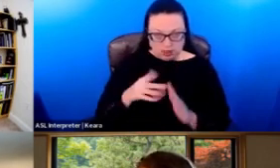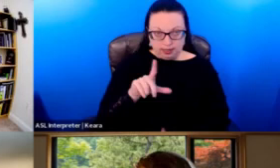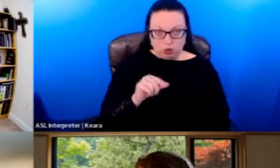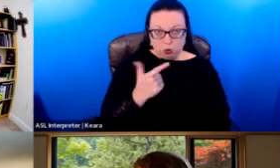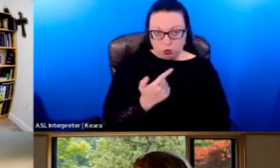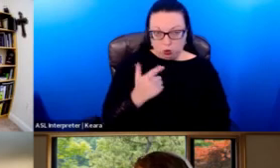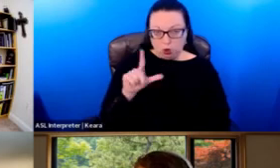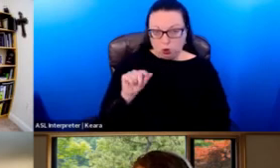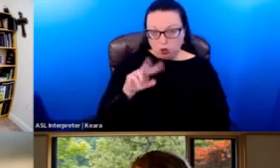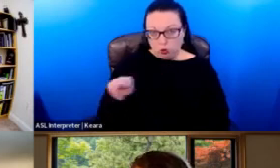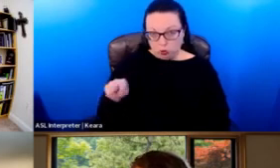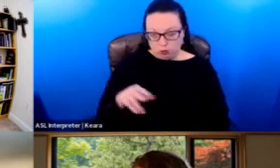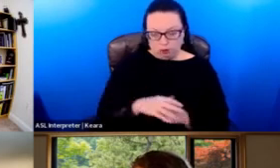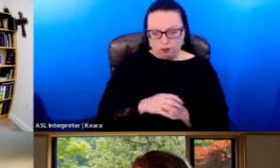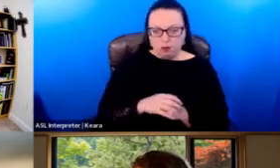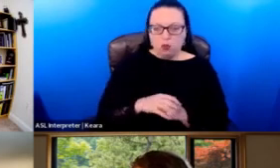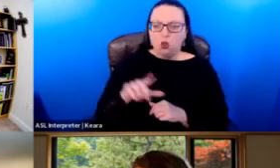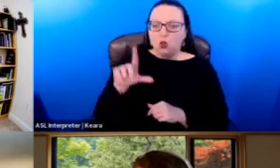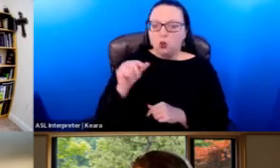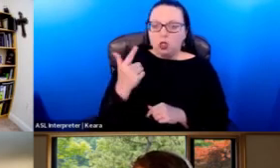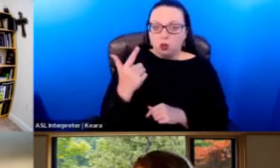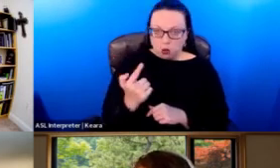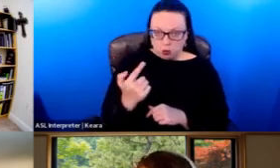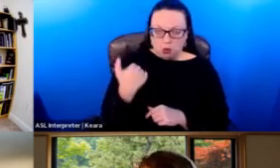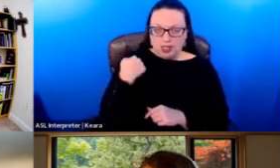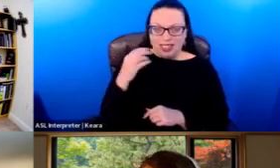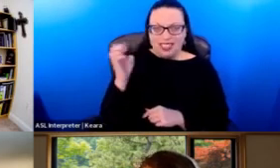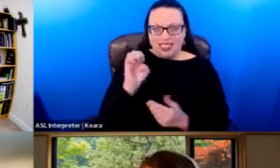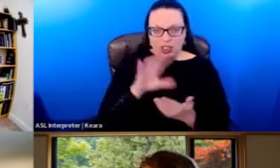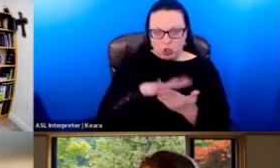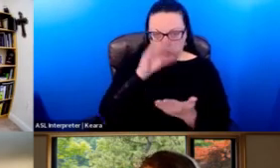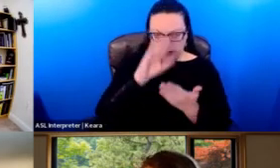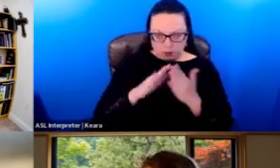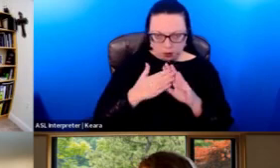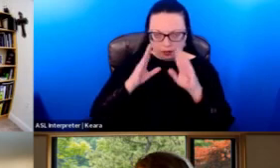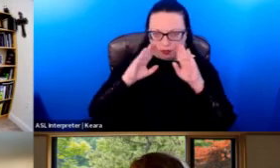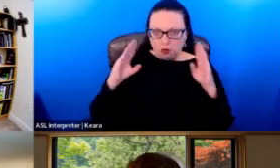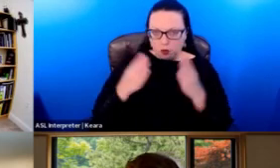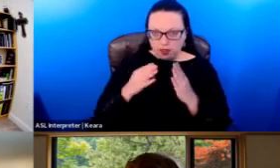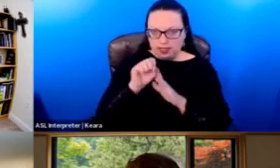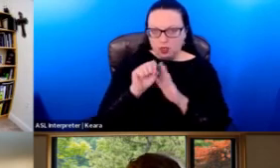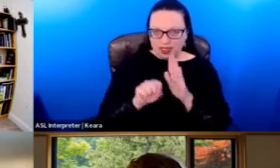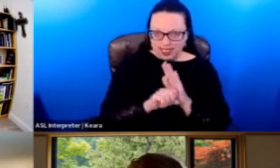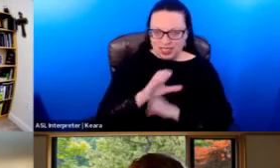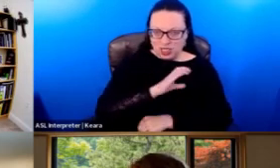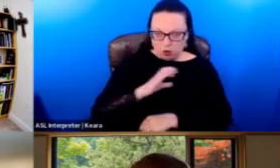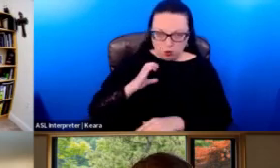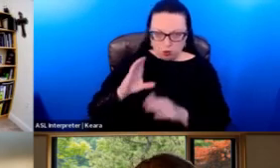facilitated an E learning community focused on helping State Councils on Developmental Disabilities, excel their